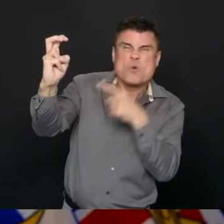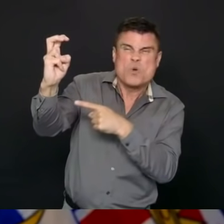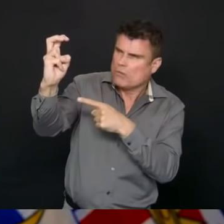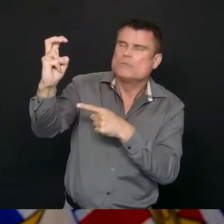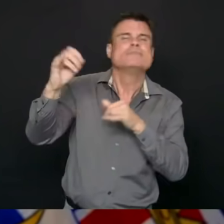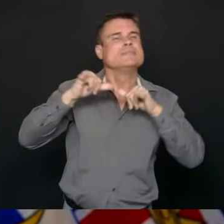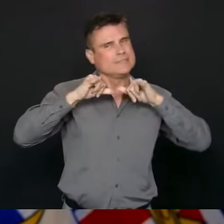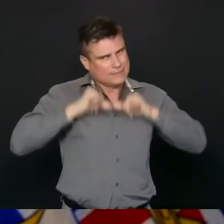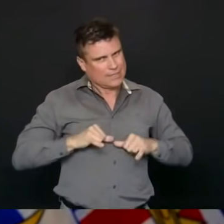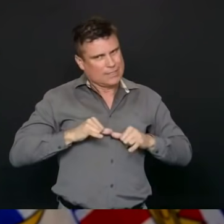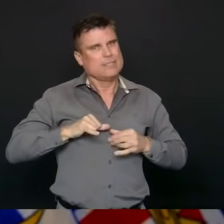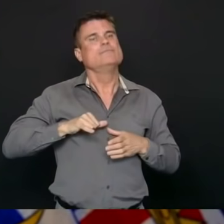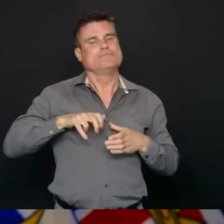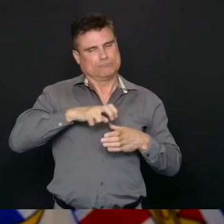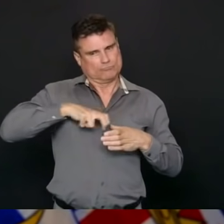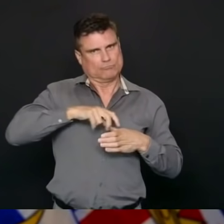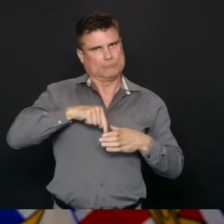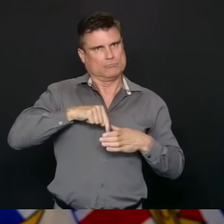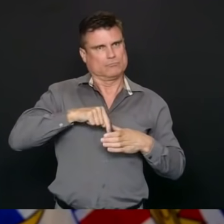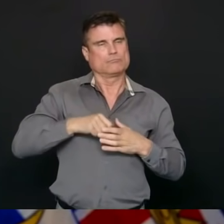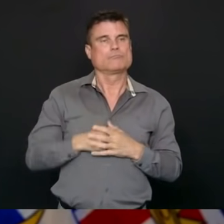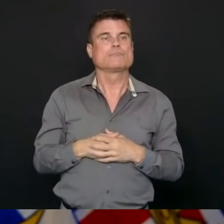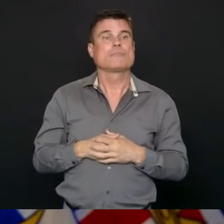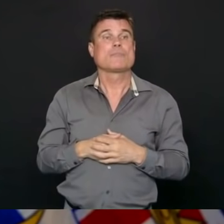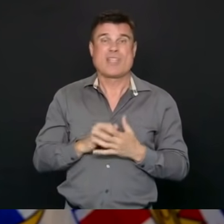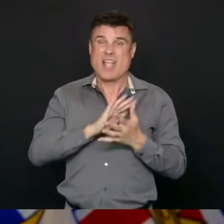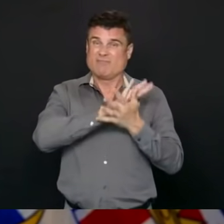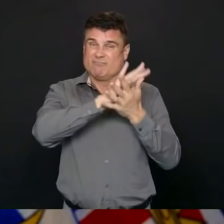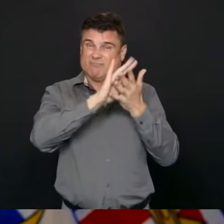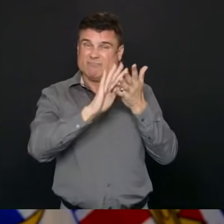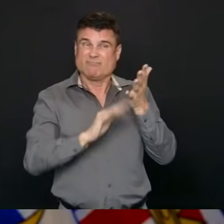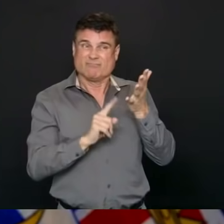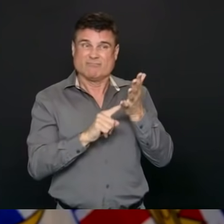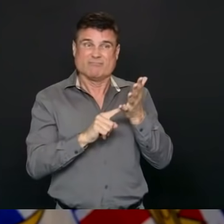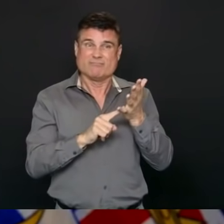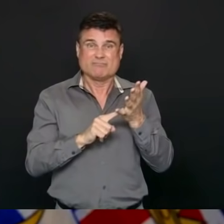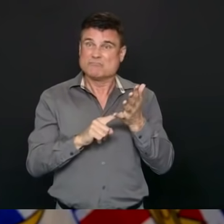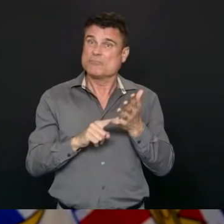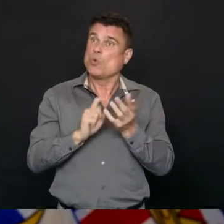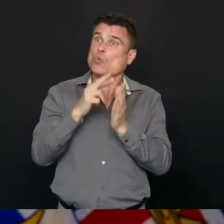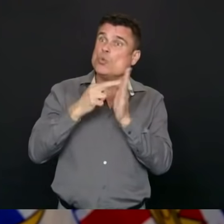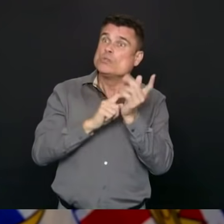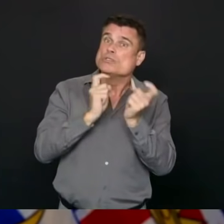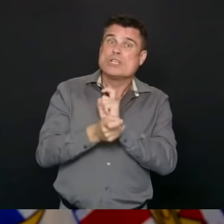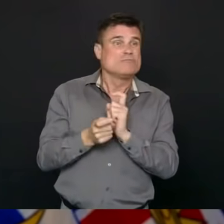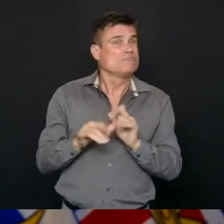essential personal travel and those things will not change even when we move to phase 2 in the coming days.